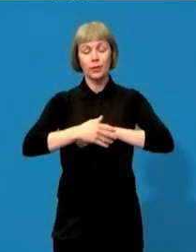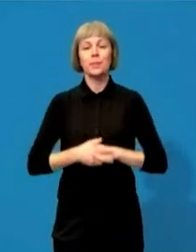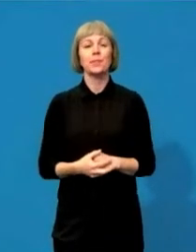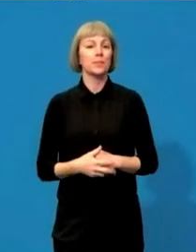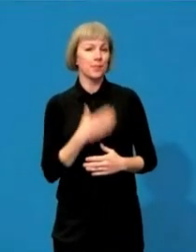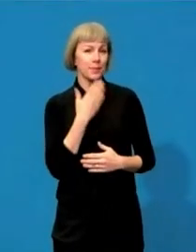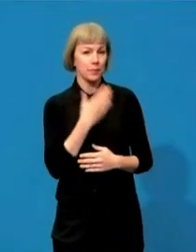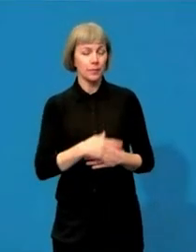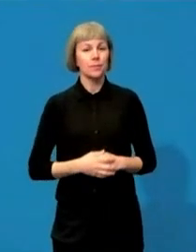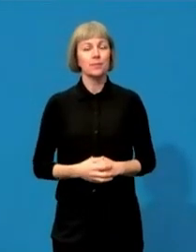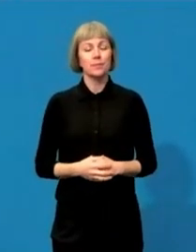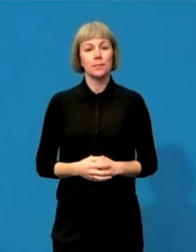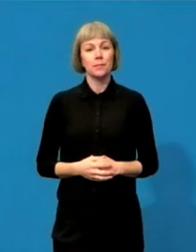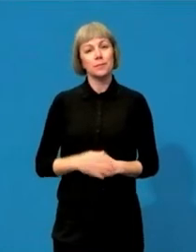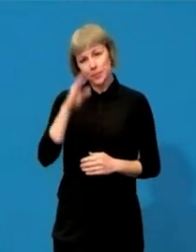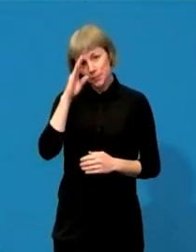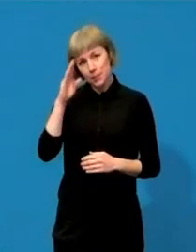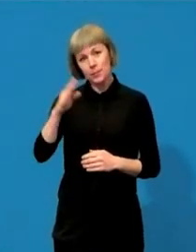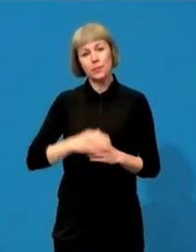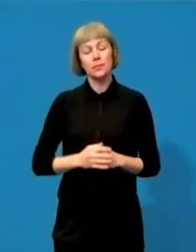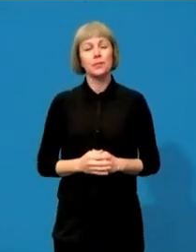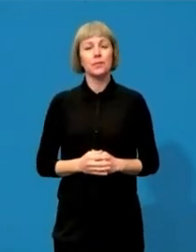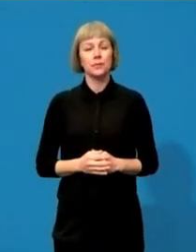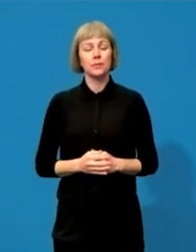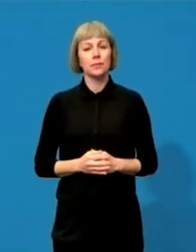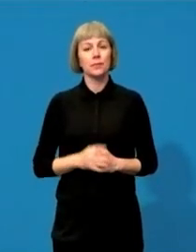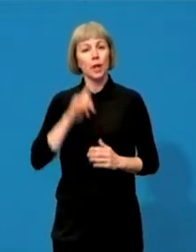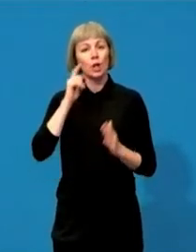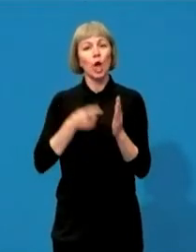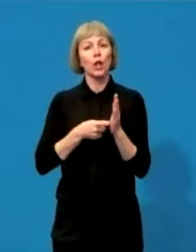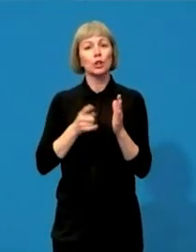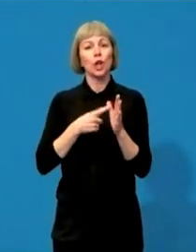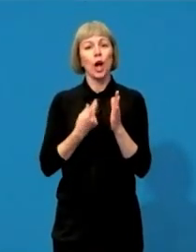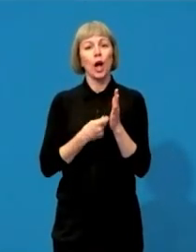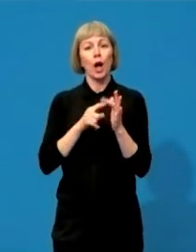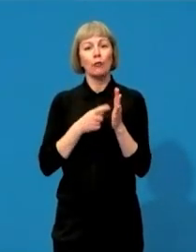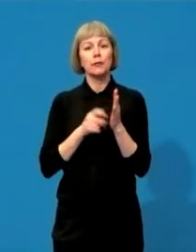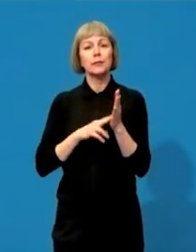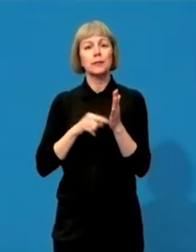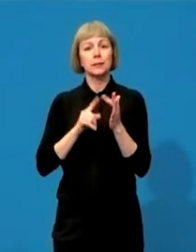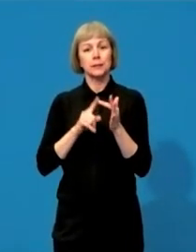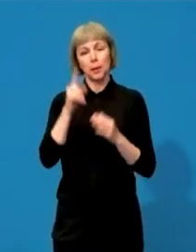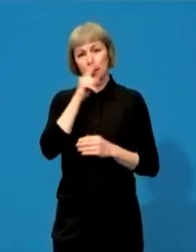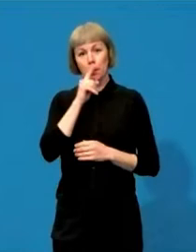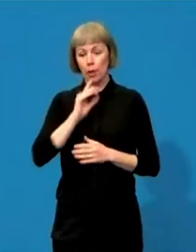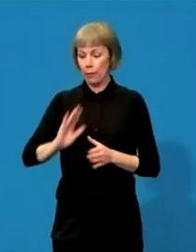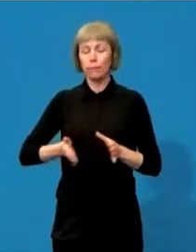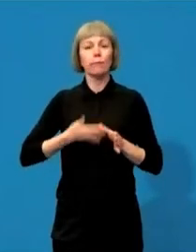Werte. We acknowledge the Arrernte people as the original inhabitants of the traditional